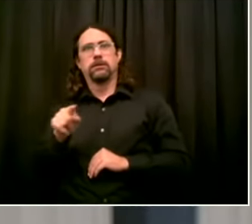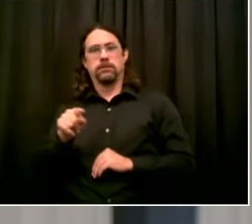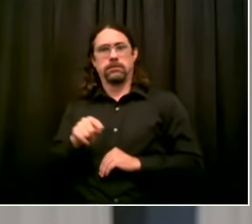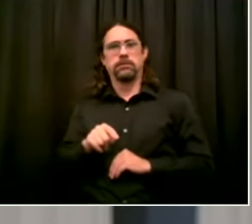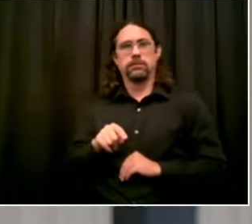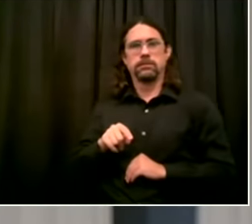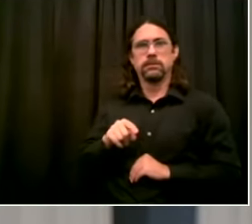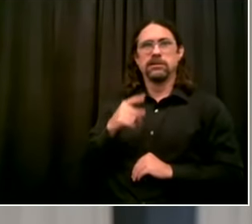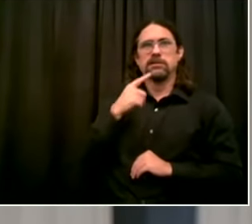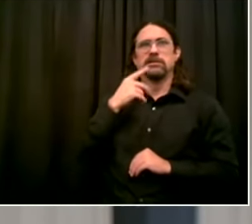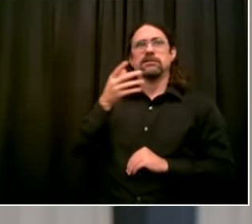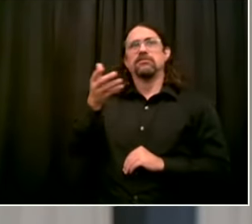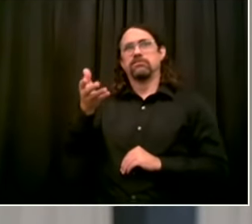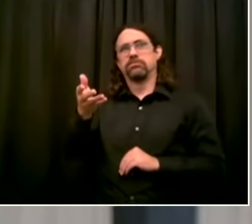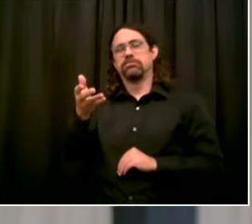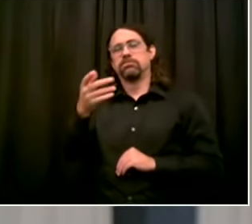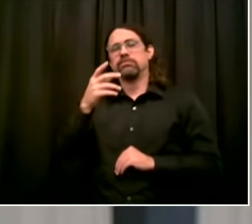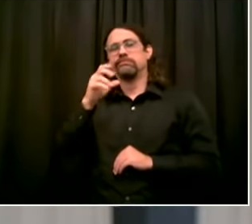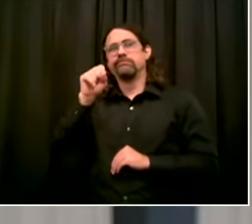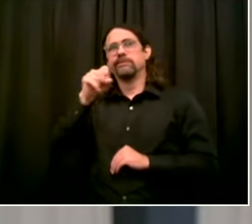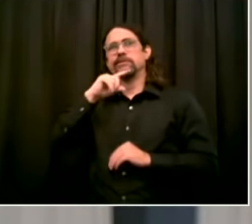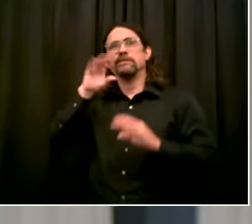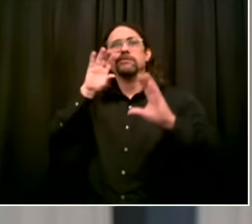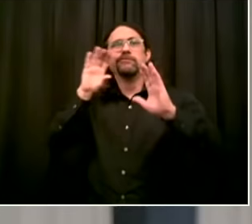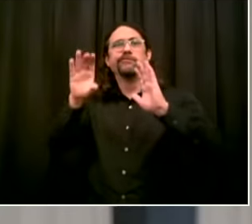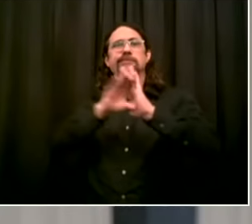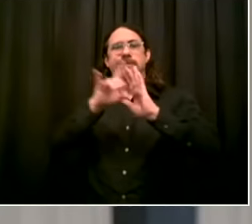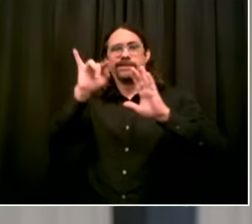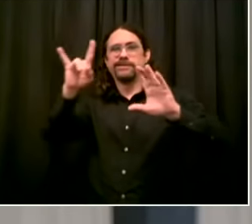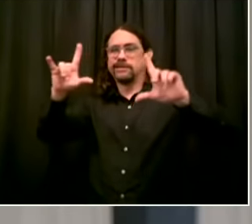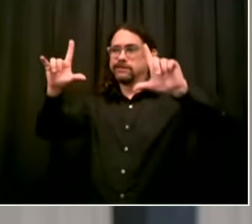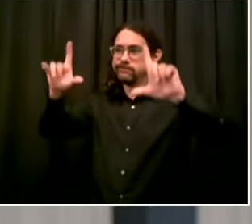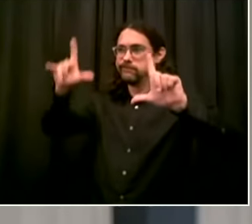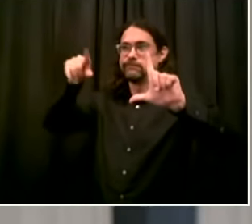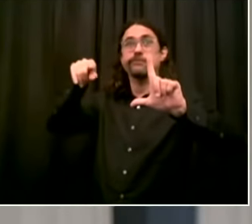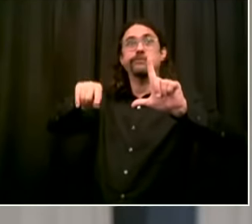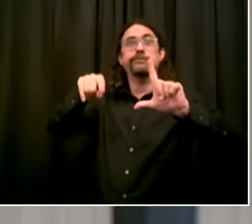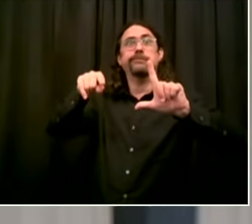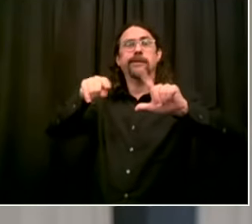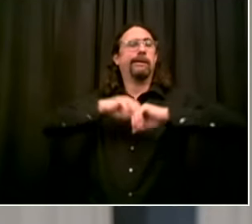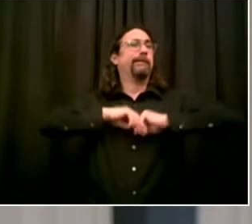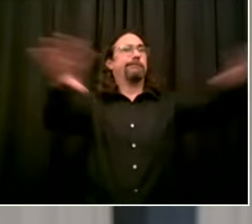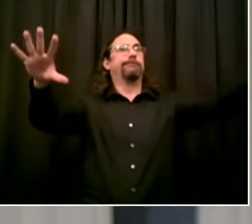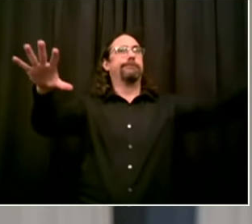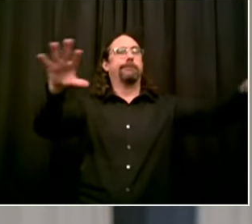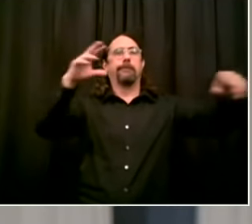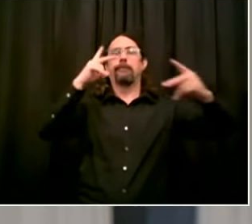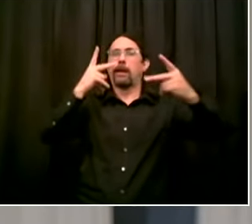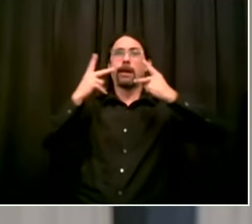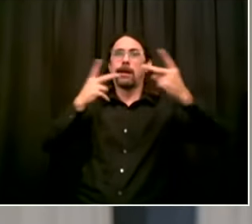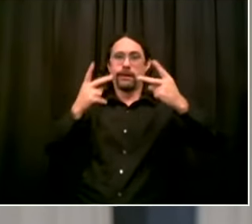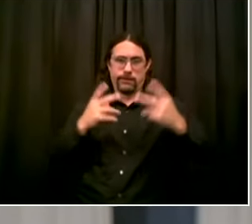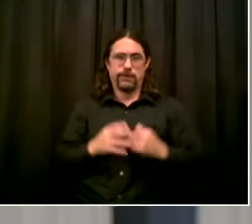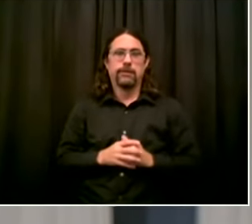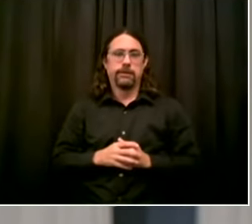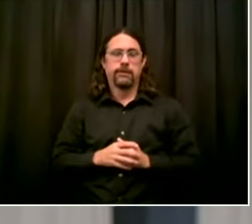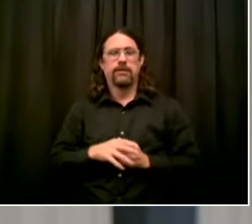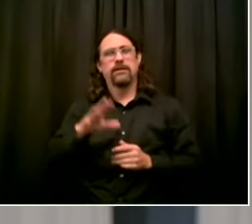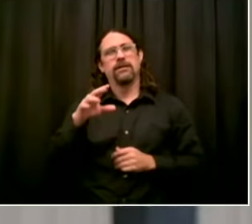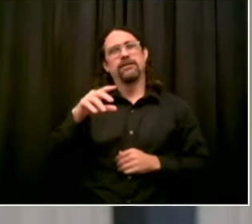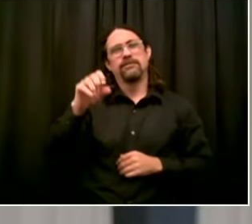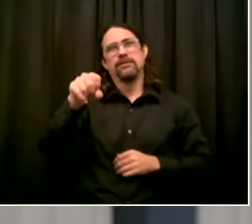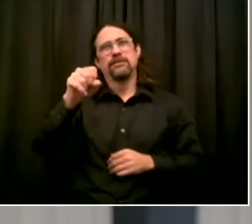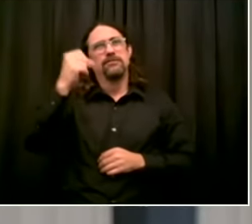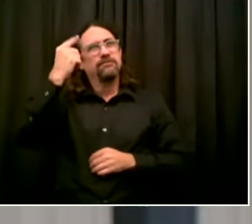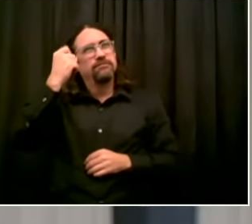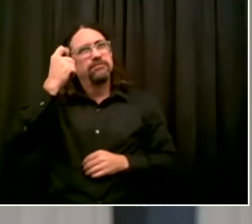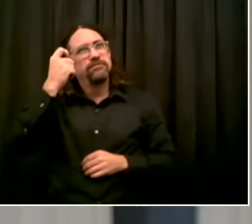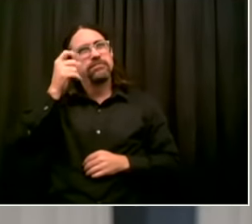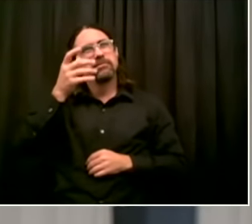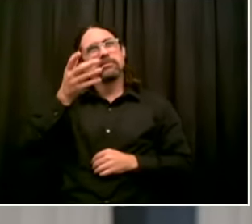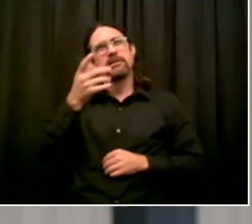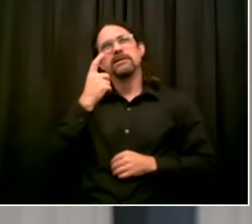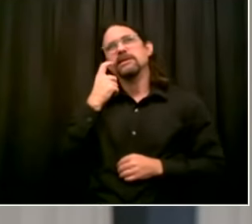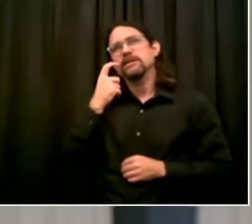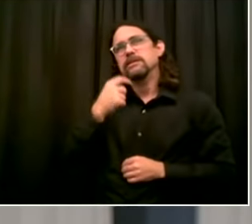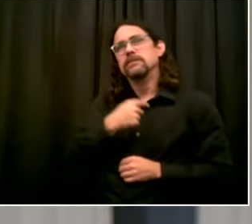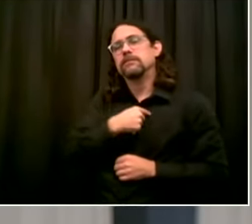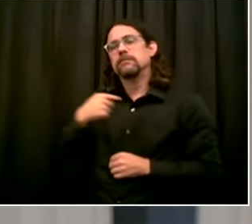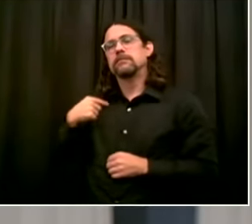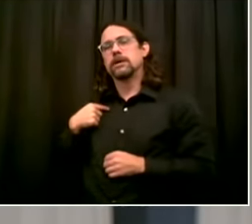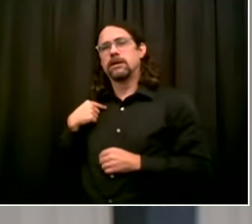OF NEIGHBORHOODS